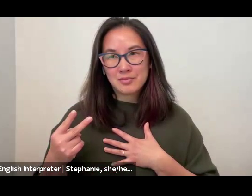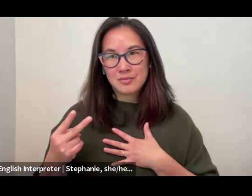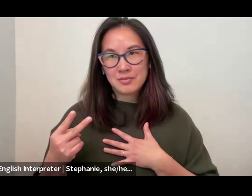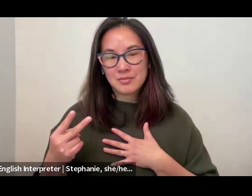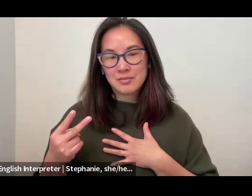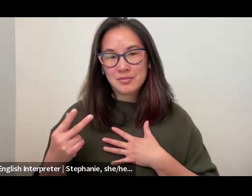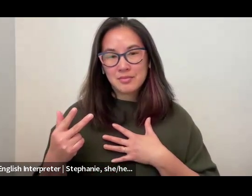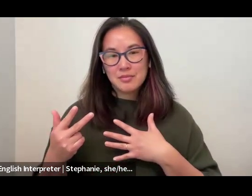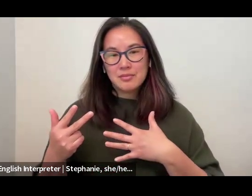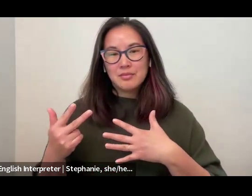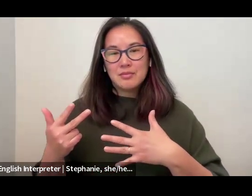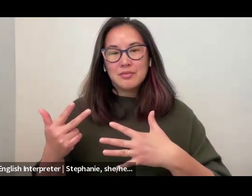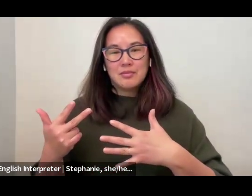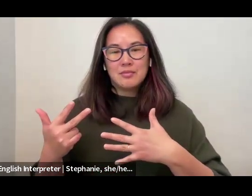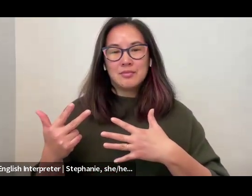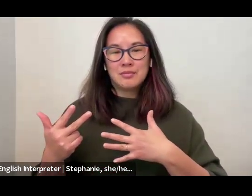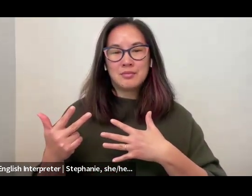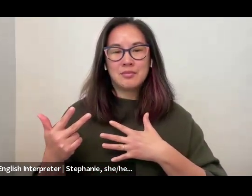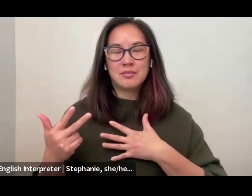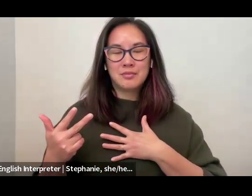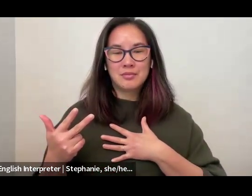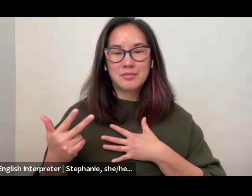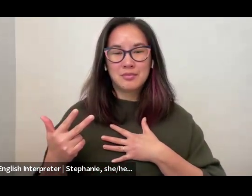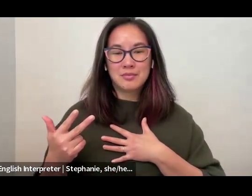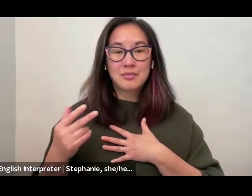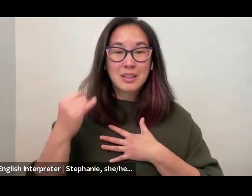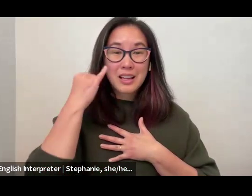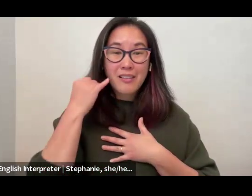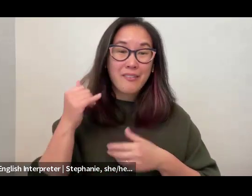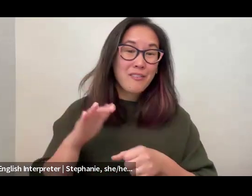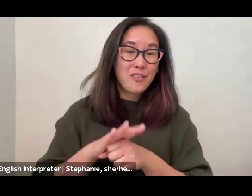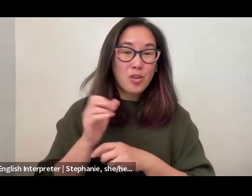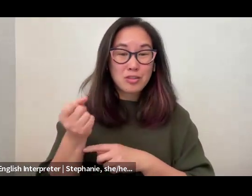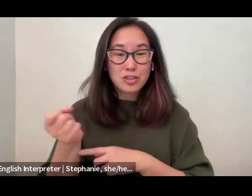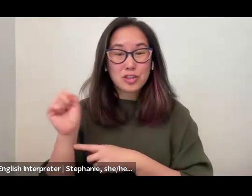That's three. If you're doing full circles or half circles, change directions.